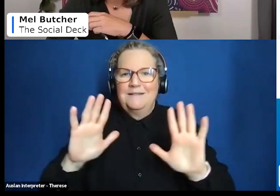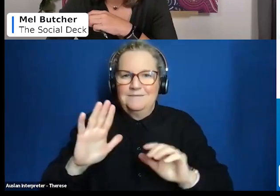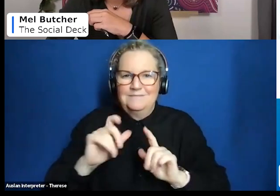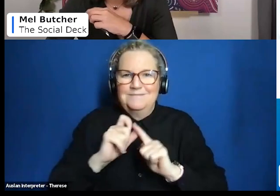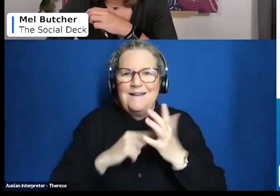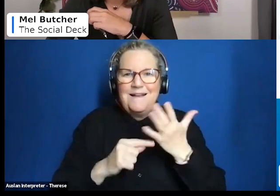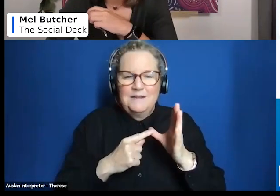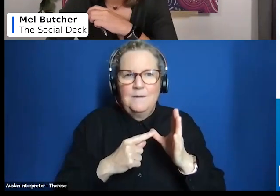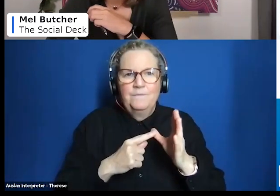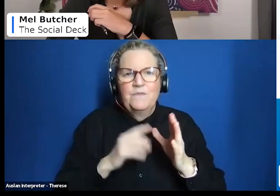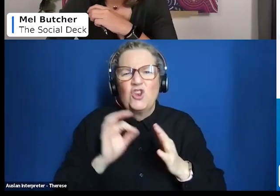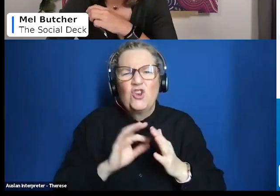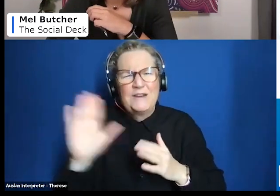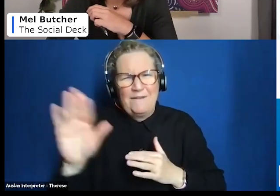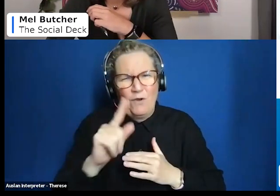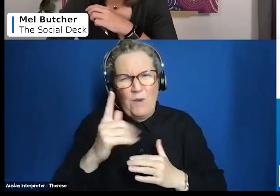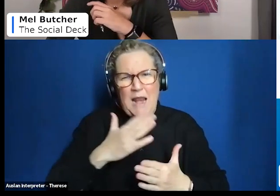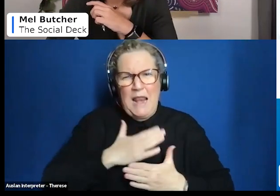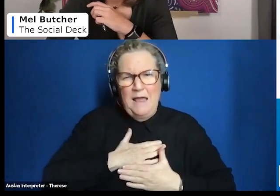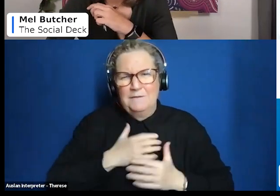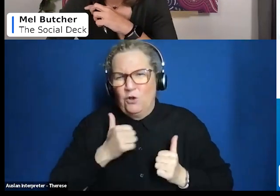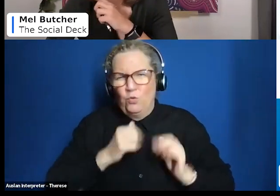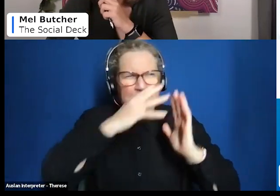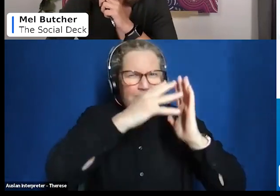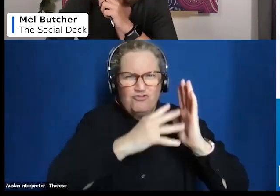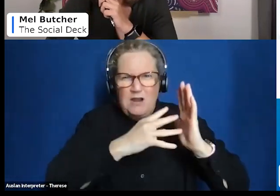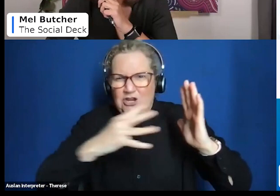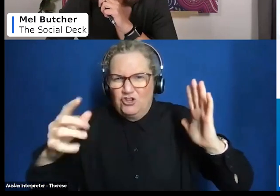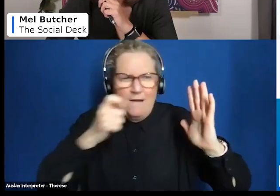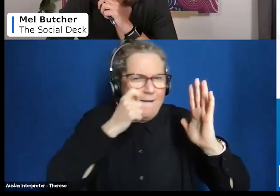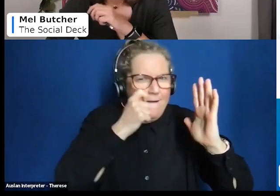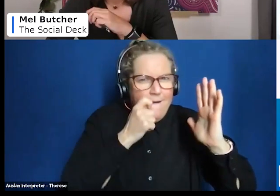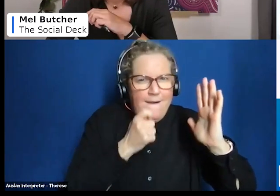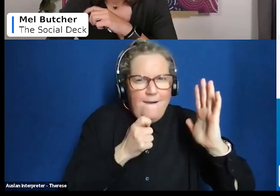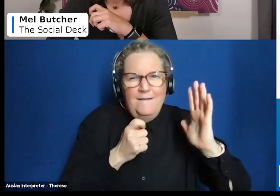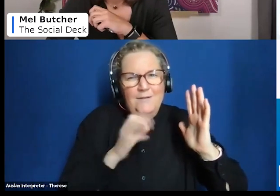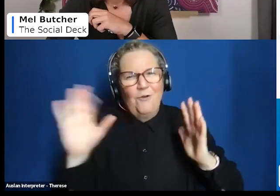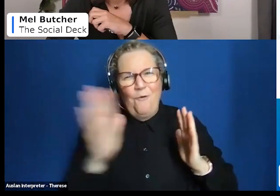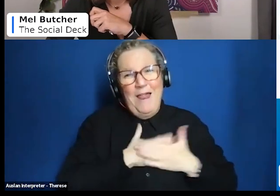loves a good spreadsheet. Sometimes people need to look at